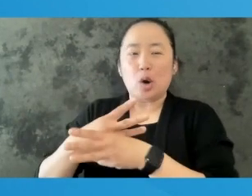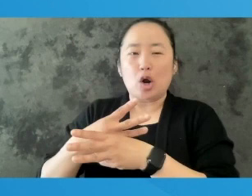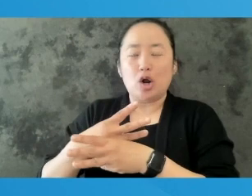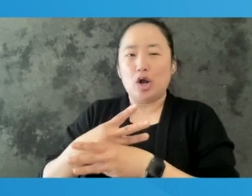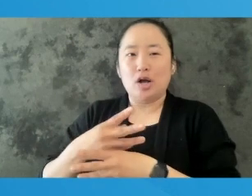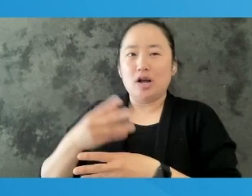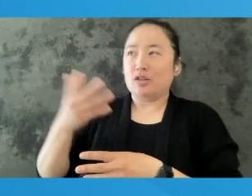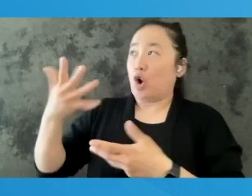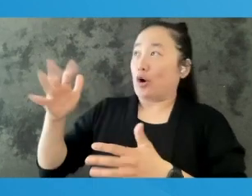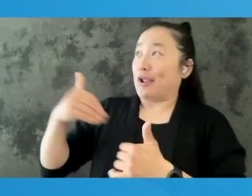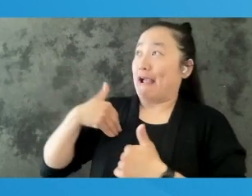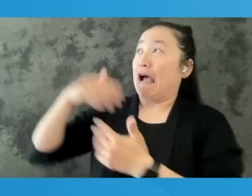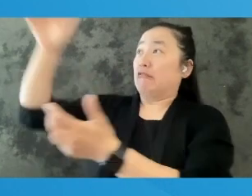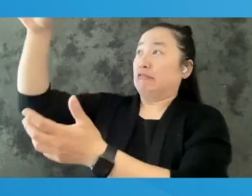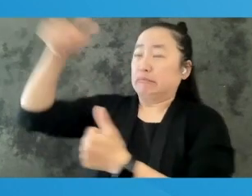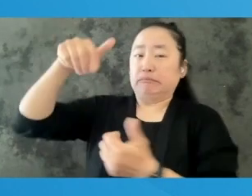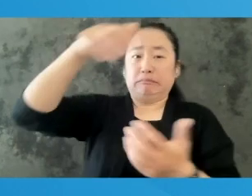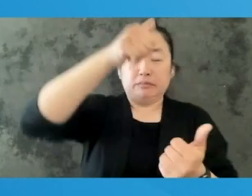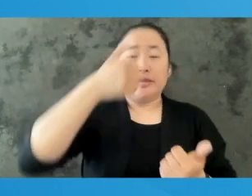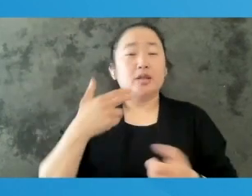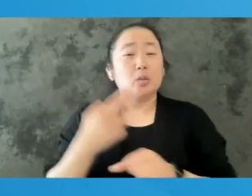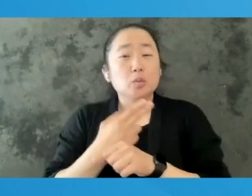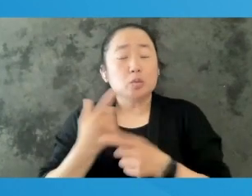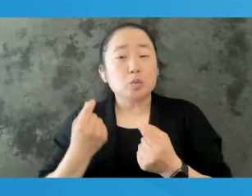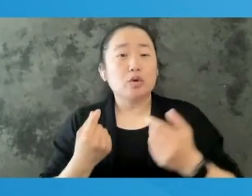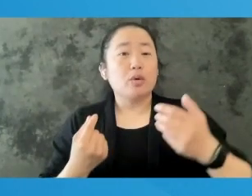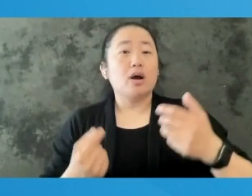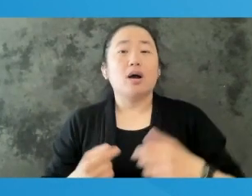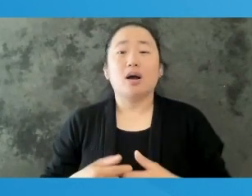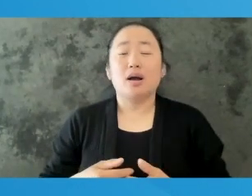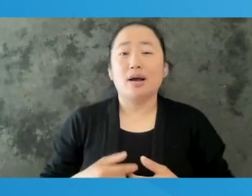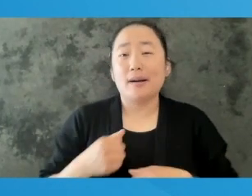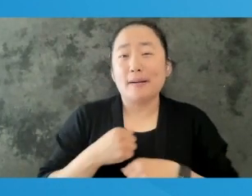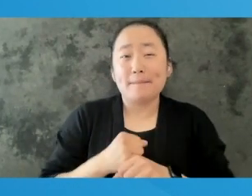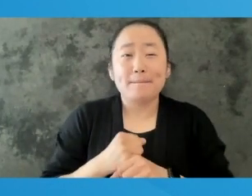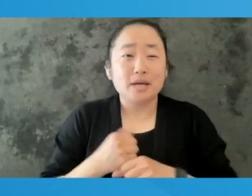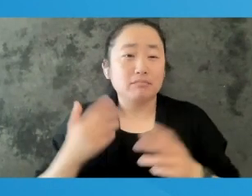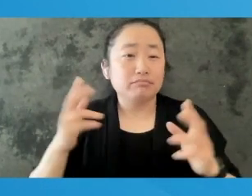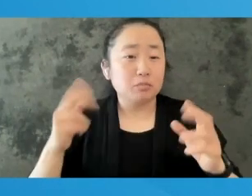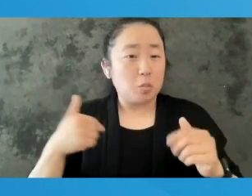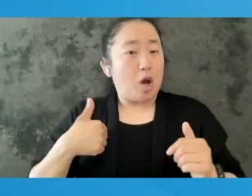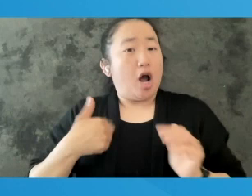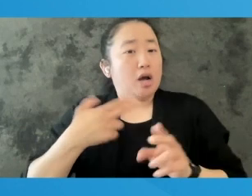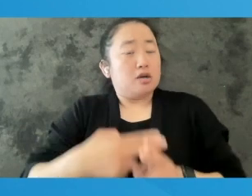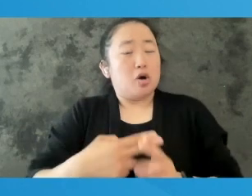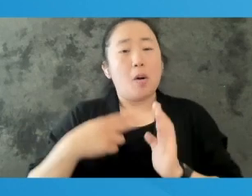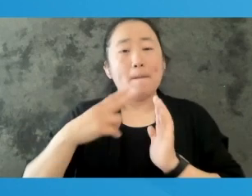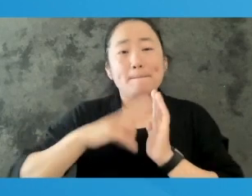these materials and form what I consider paintings, sculptural paintings.